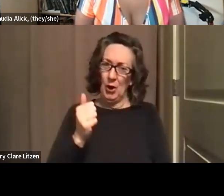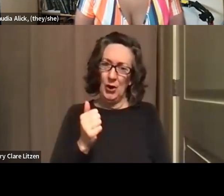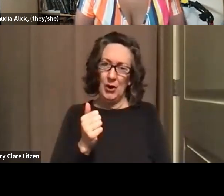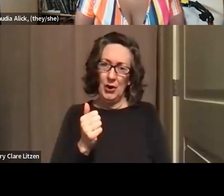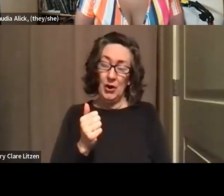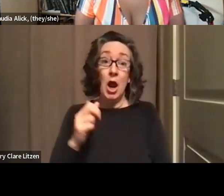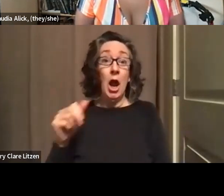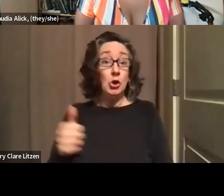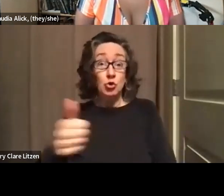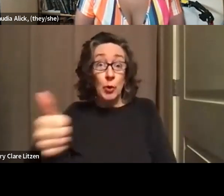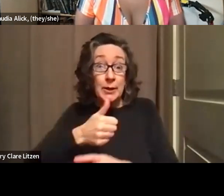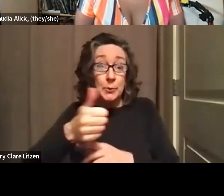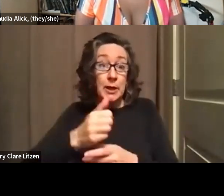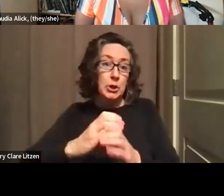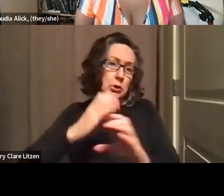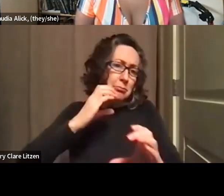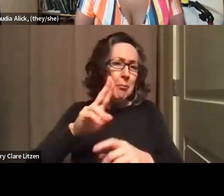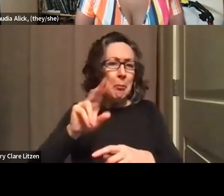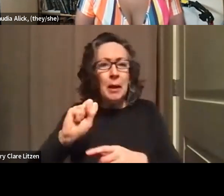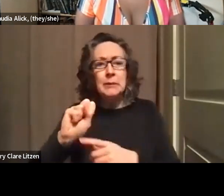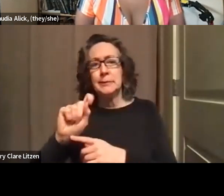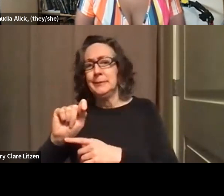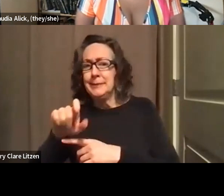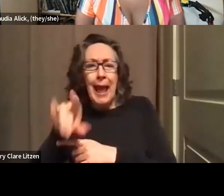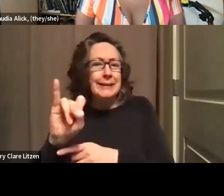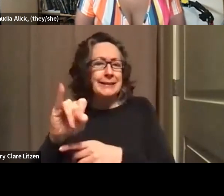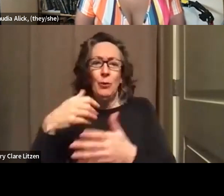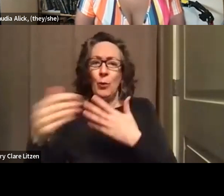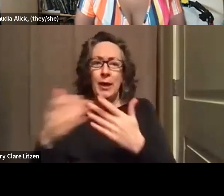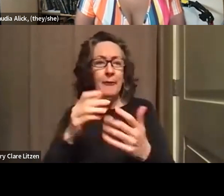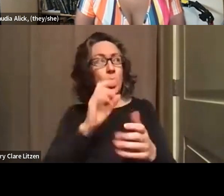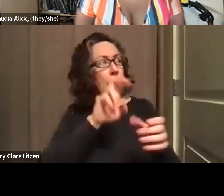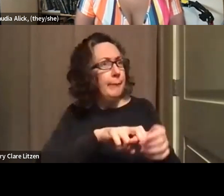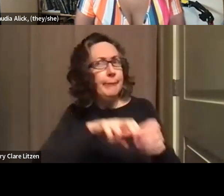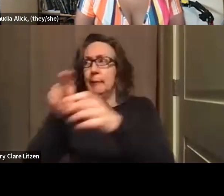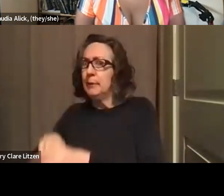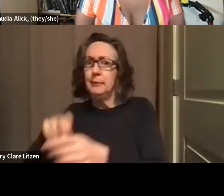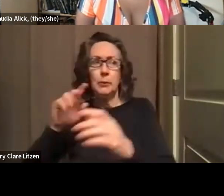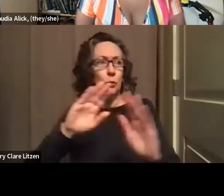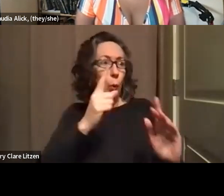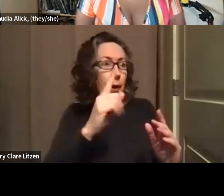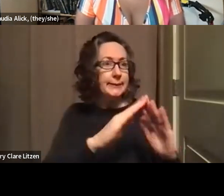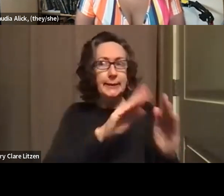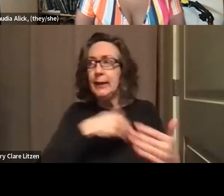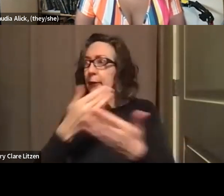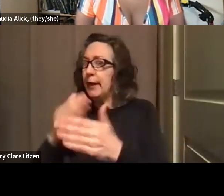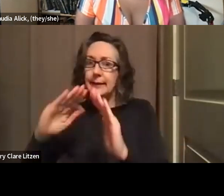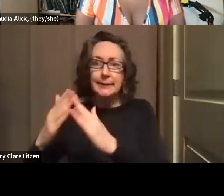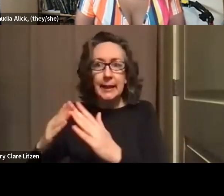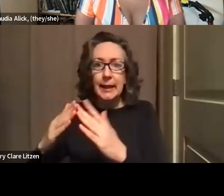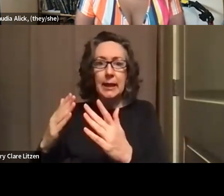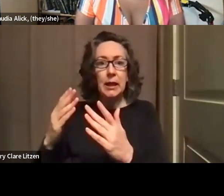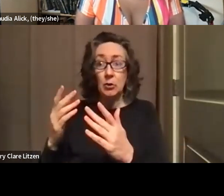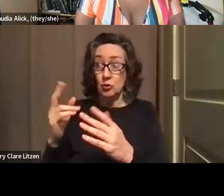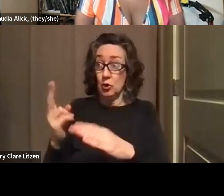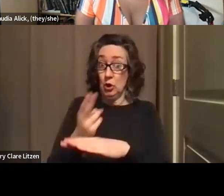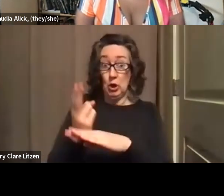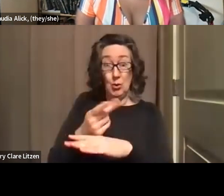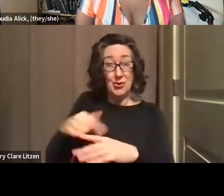Transportation is getting from location to location and in cities that have reliable,